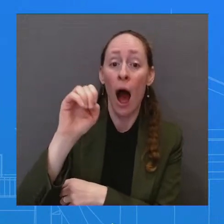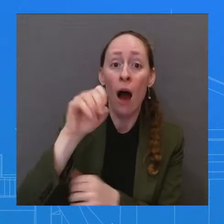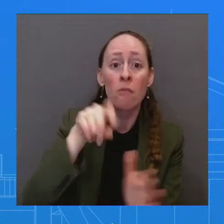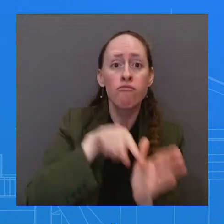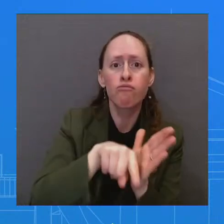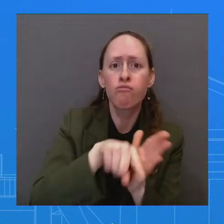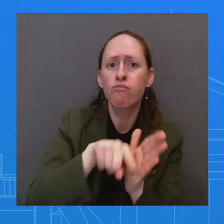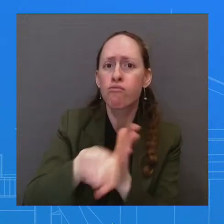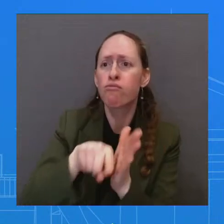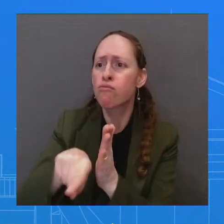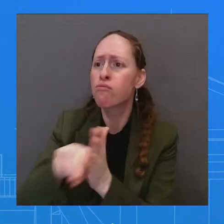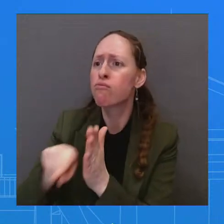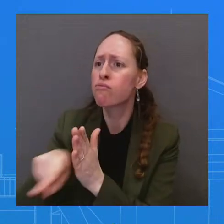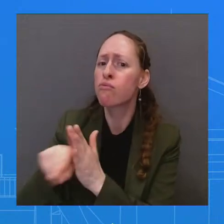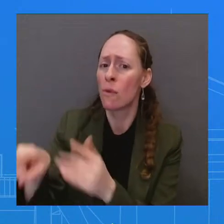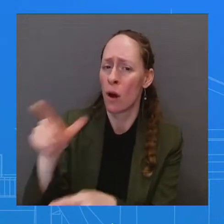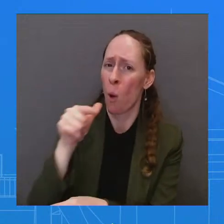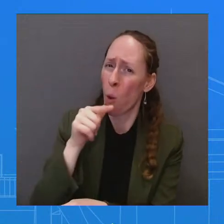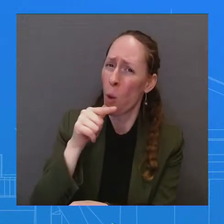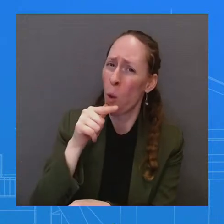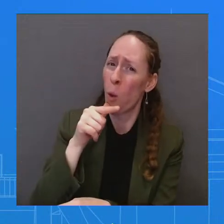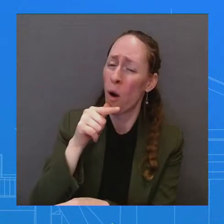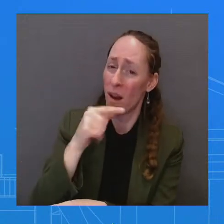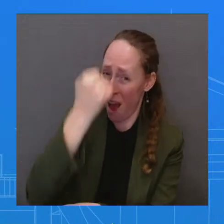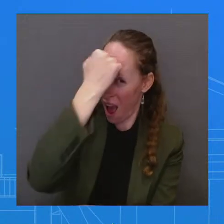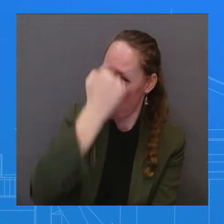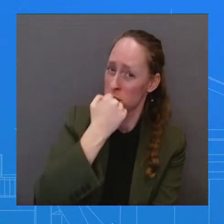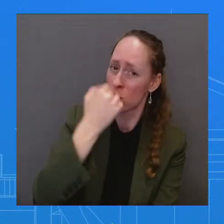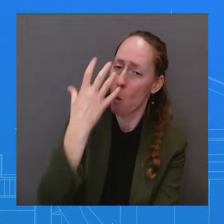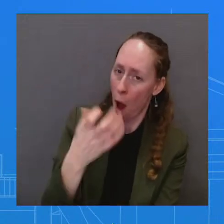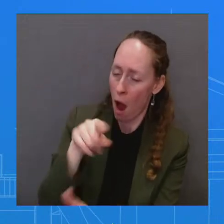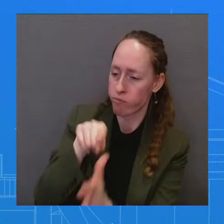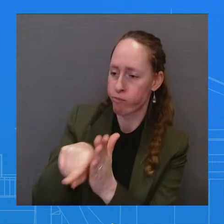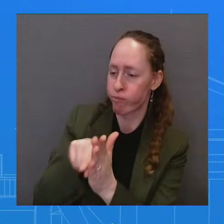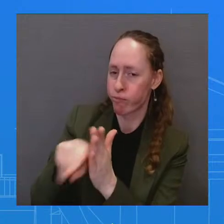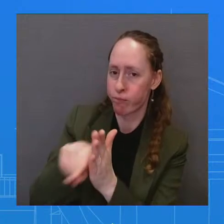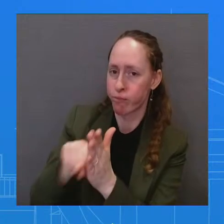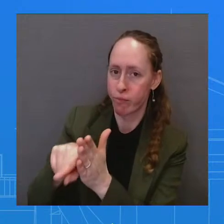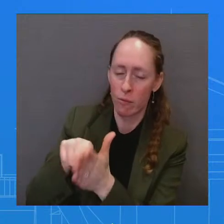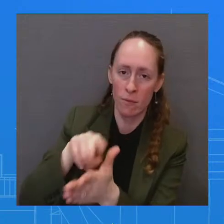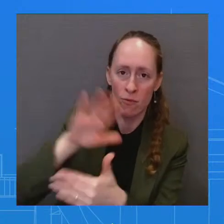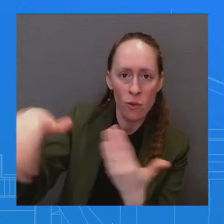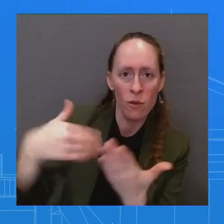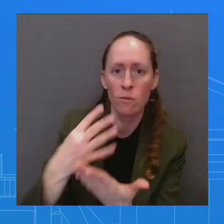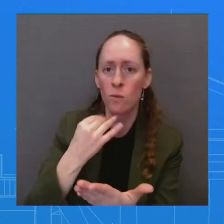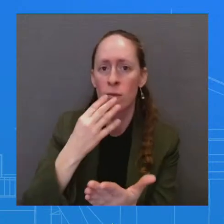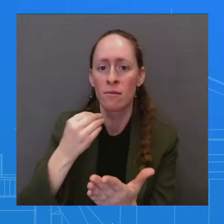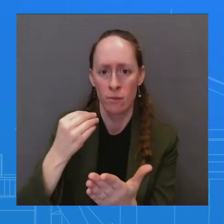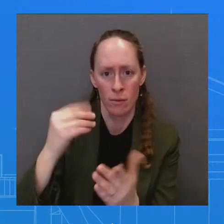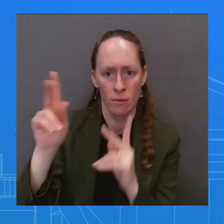on the conduct of military operations -- to do so in a way that is as careful and deliberate as possible, obviously,